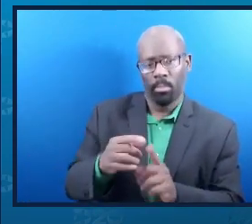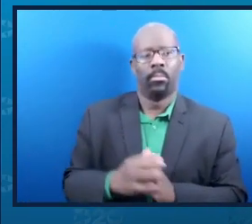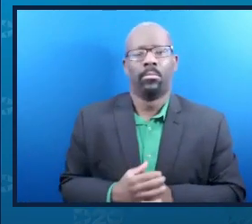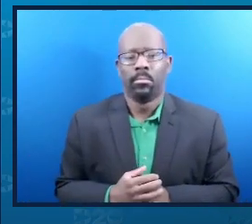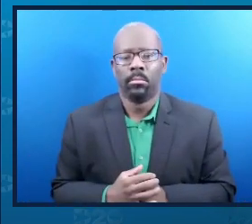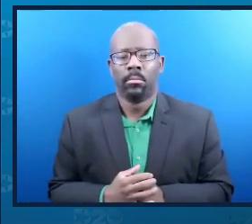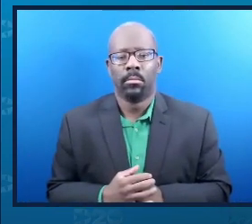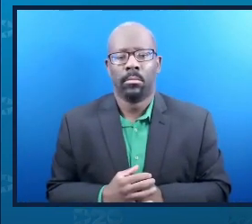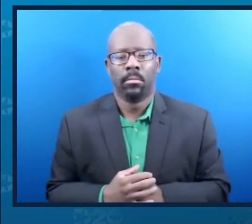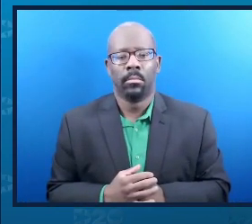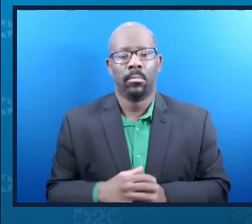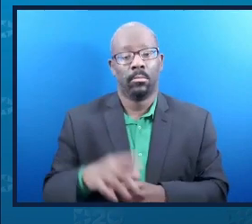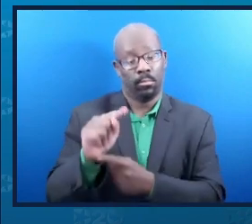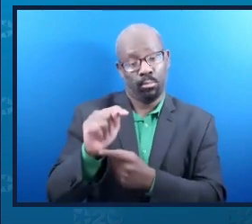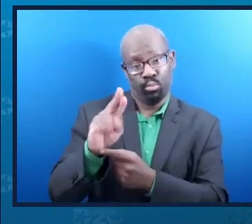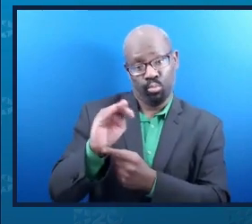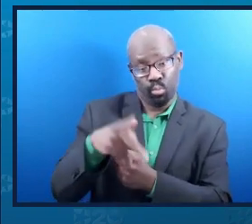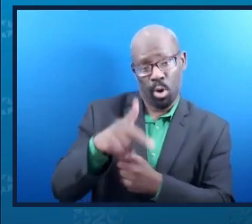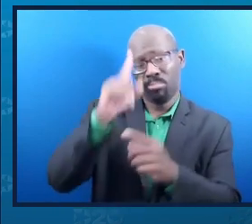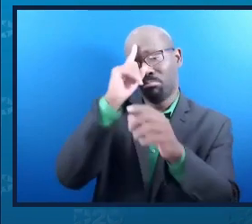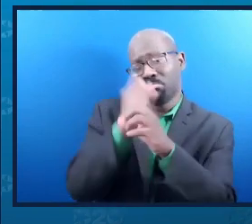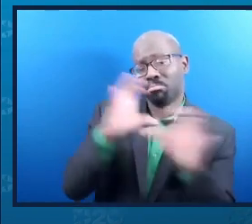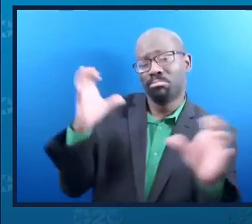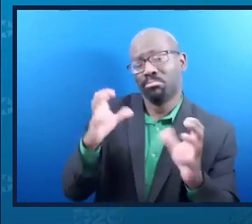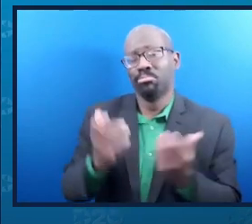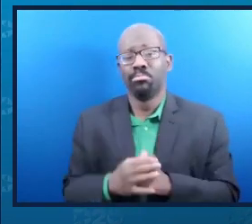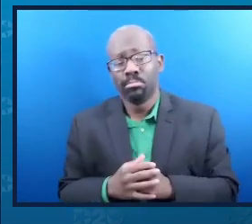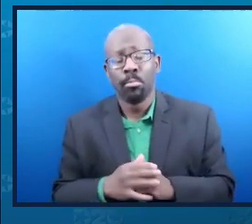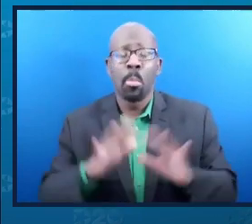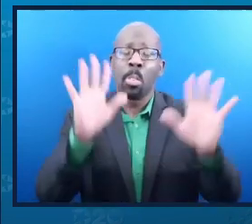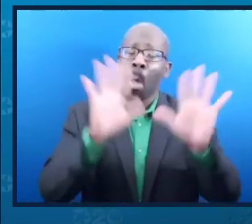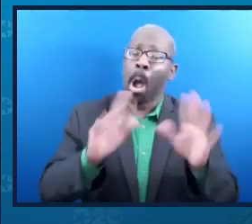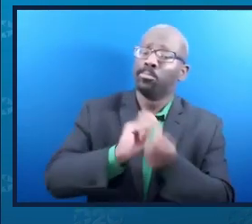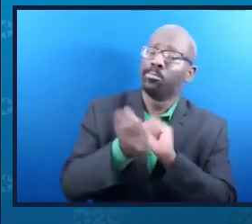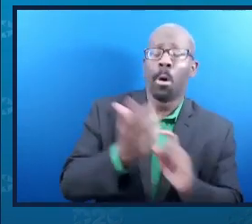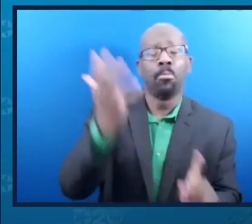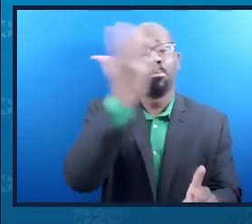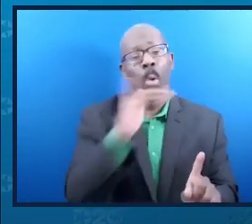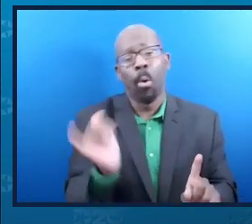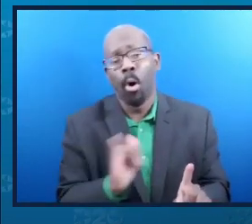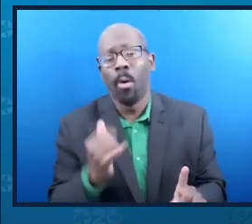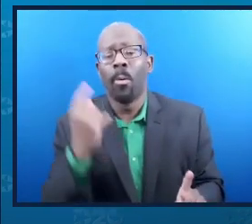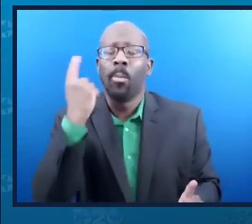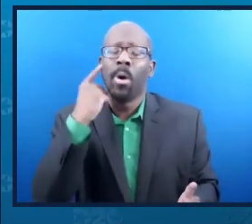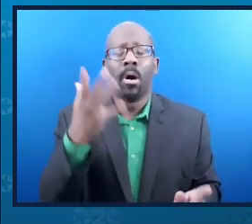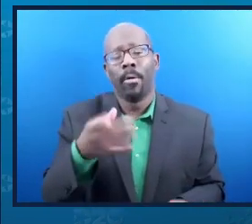WORD HE CAN MUSTER IS HOAX. AMERICA FACES A CHALLENGE.